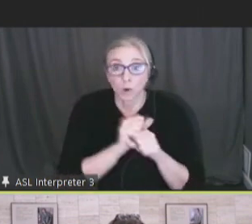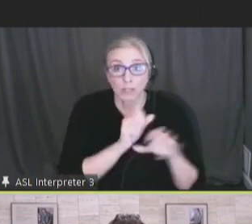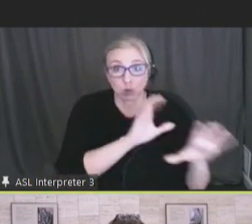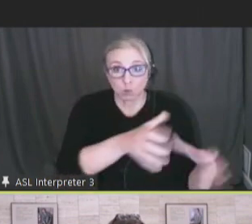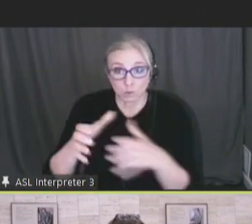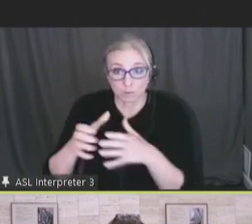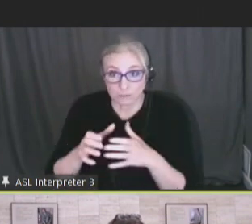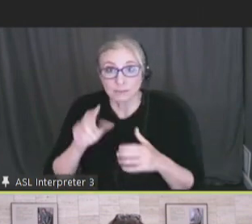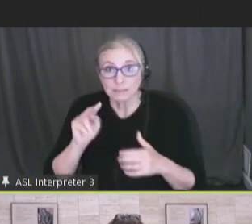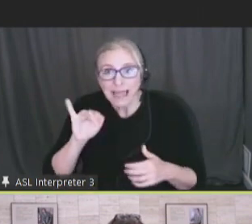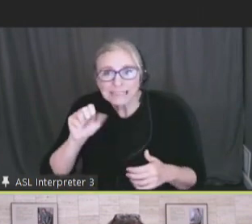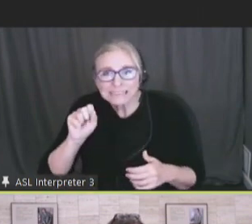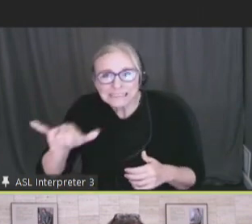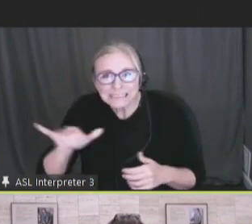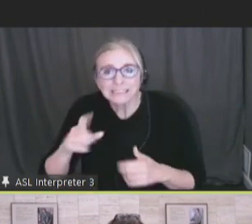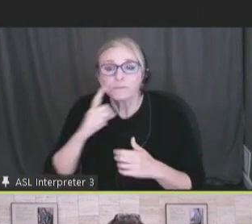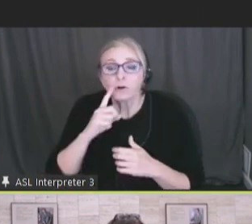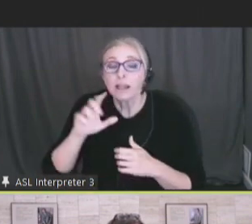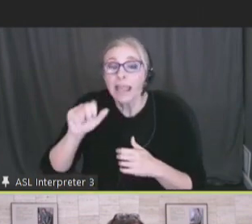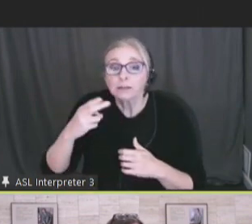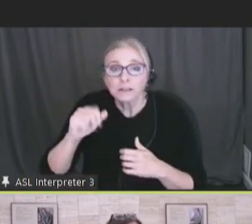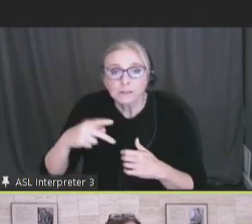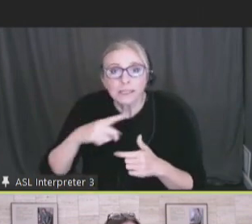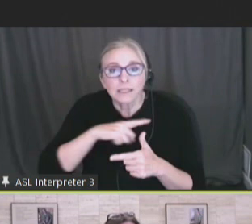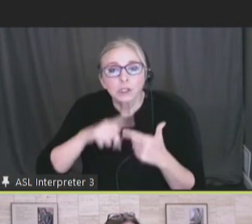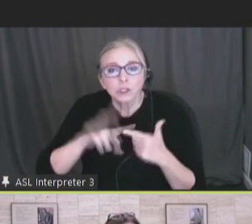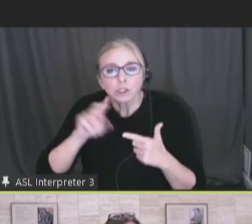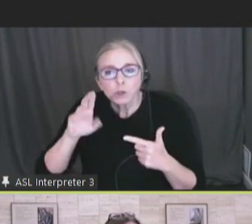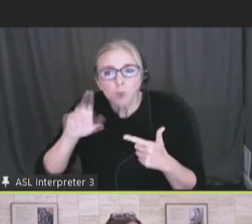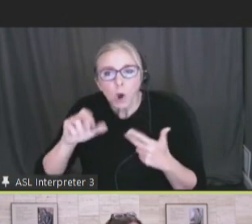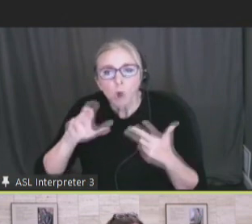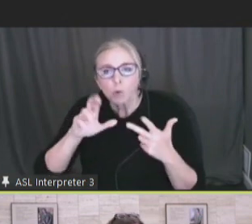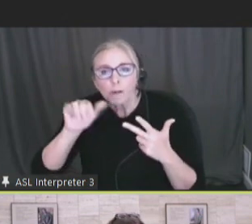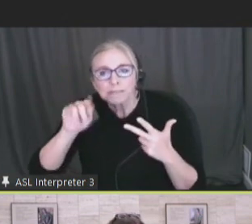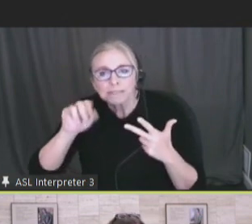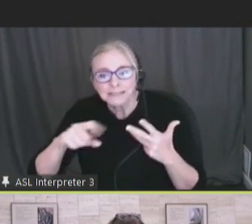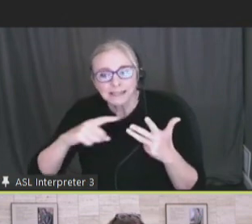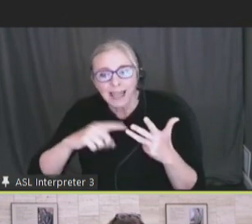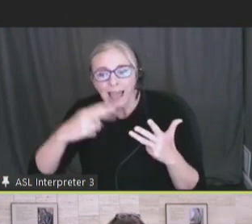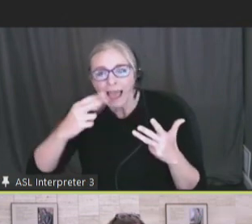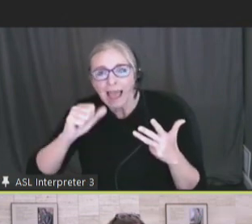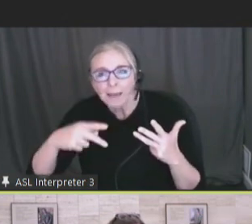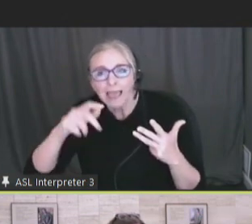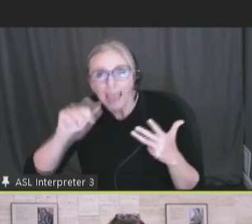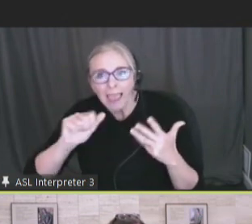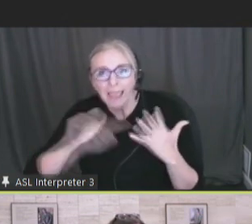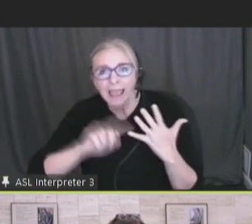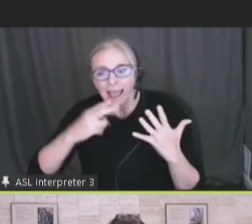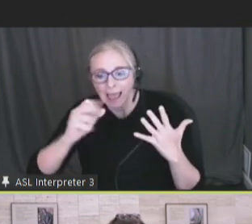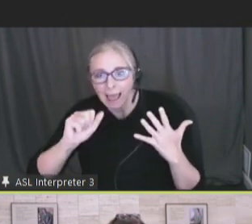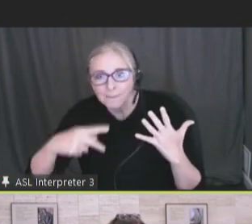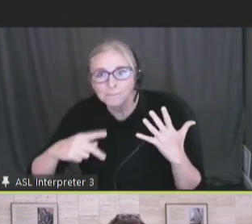NACI. So, we have HPV, pneumo, rabies, hepatitis A, hepatitis B, and herpes zoster at the moment.